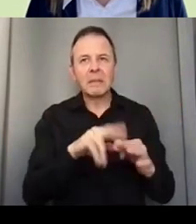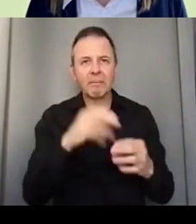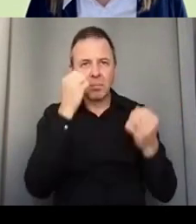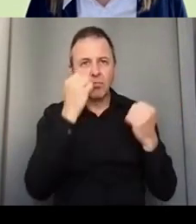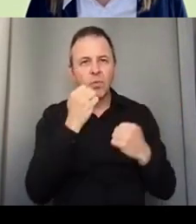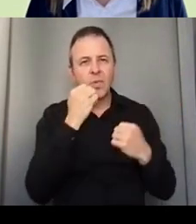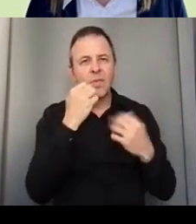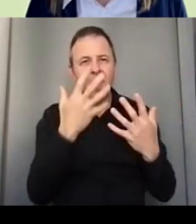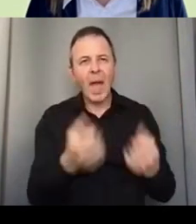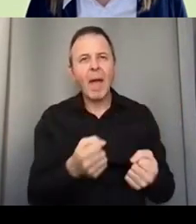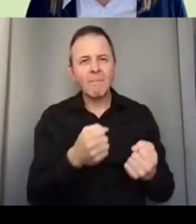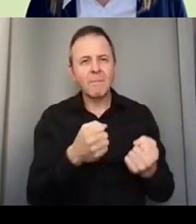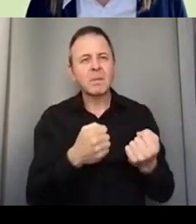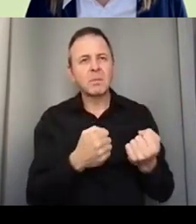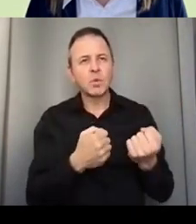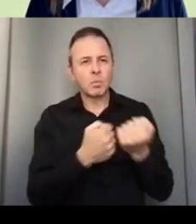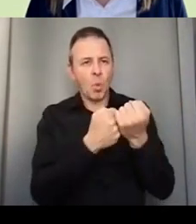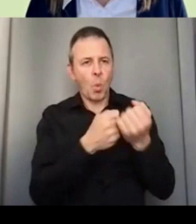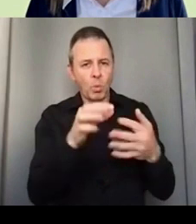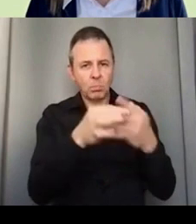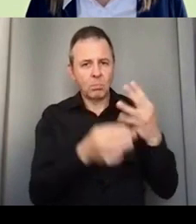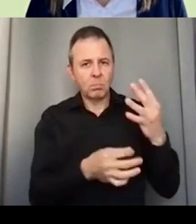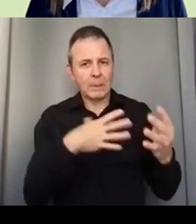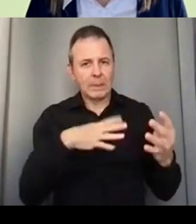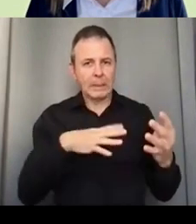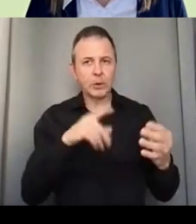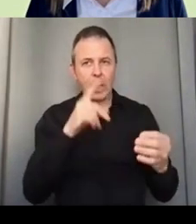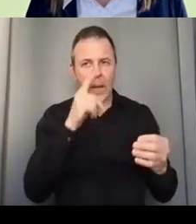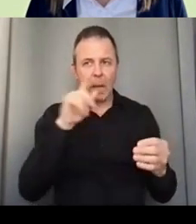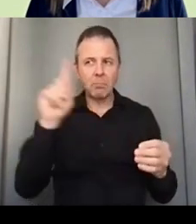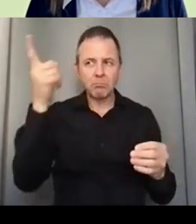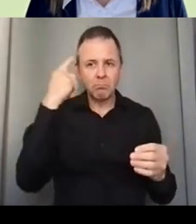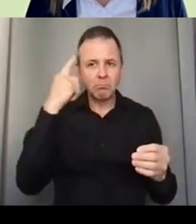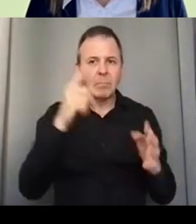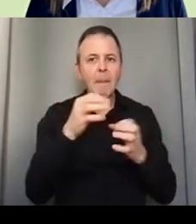to support your needs you can request a planner firstly discuss your